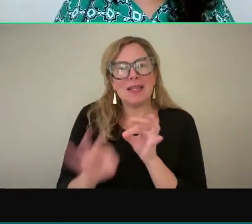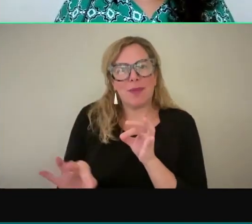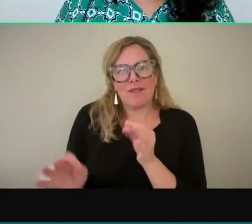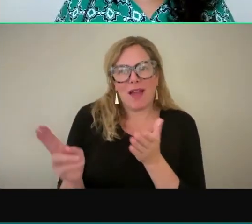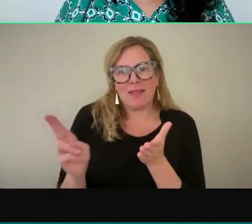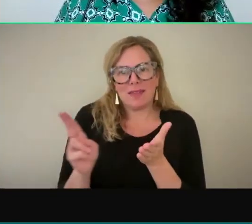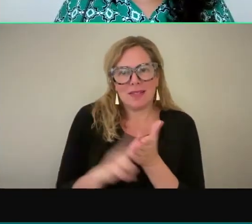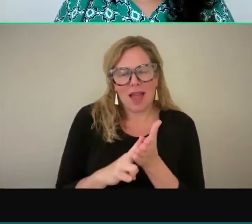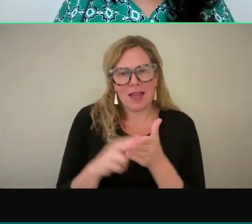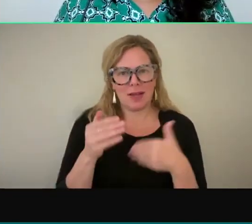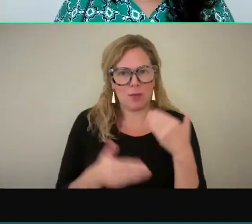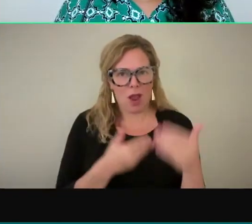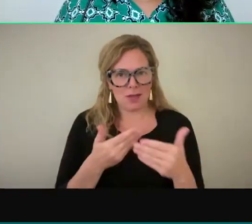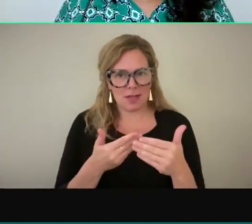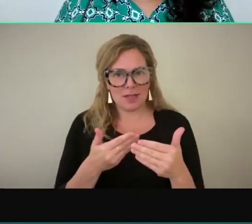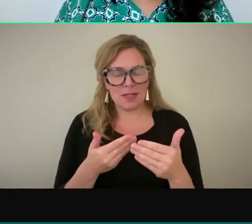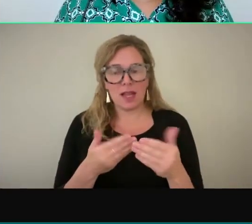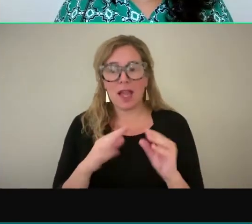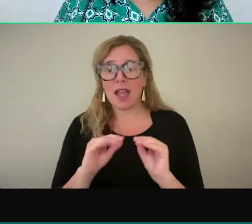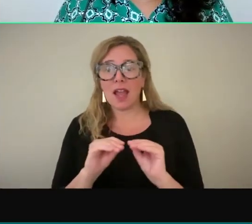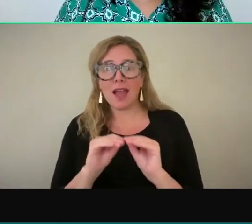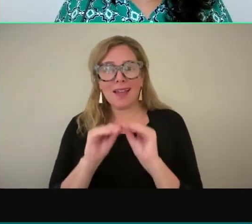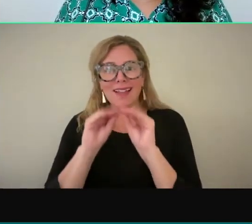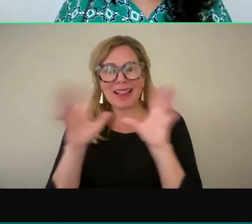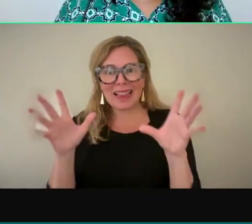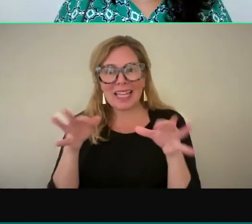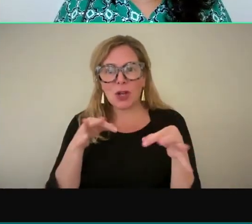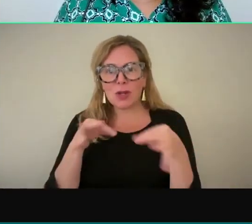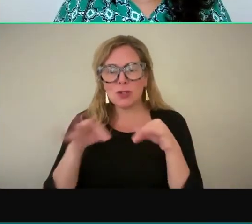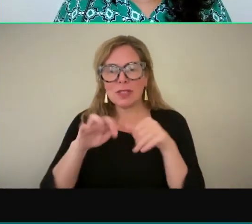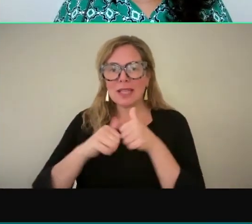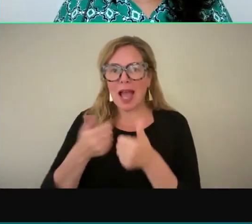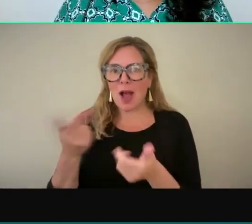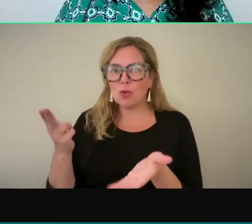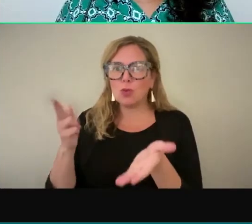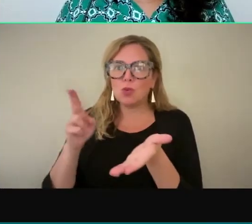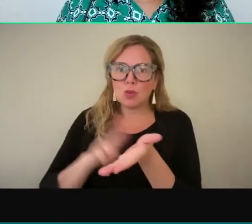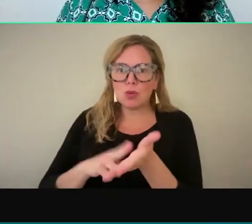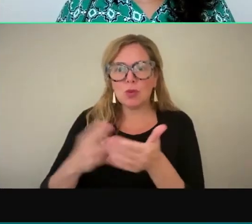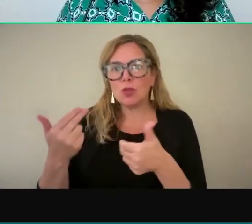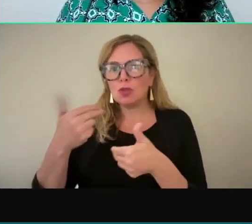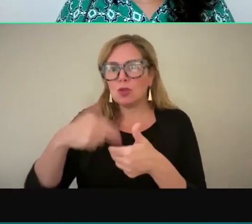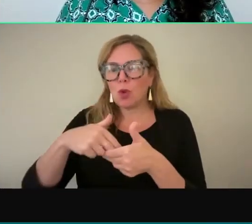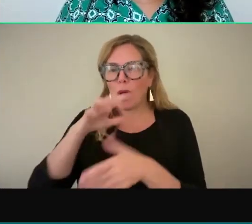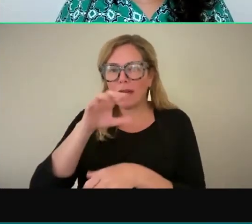instructions for how to join the appointment without needing to download a special software.